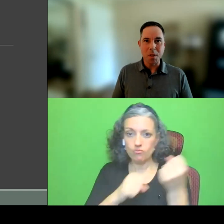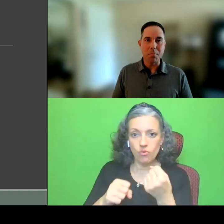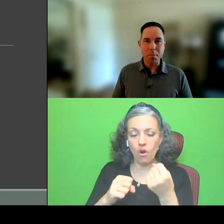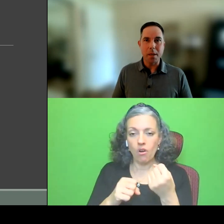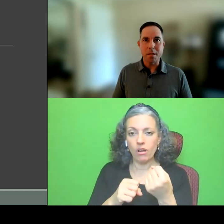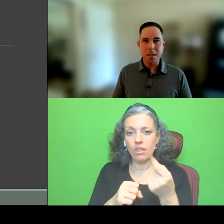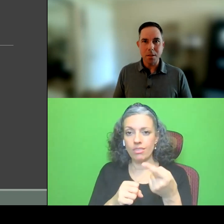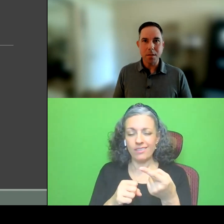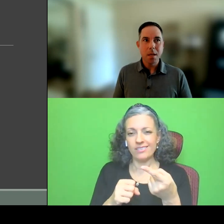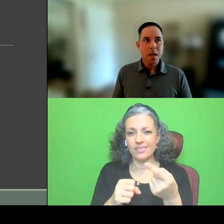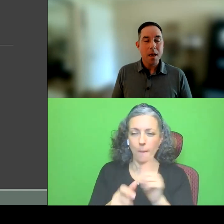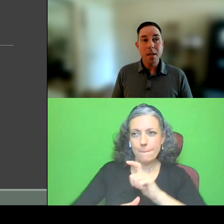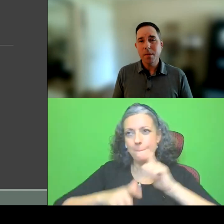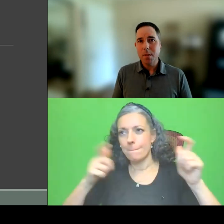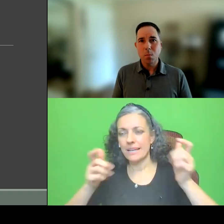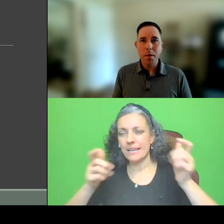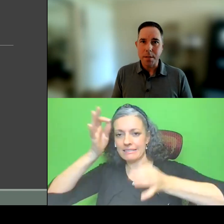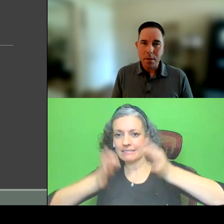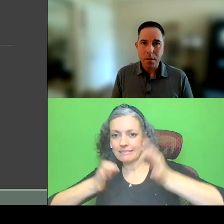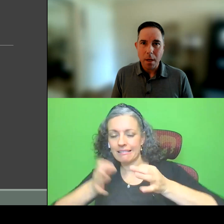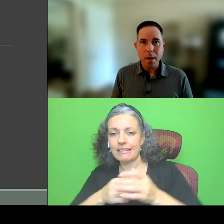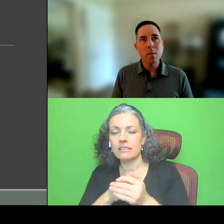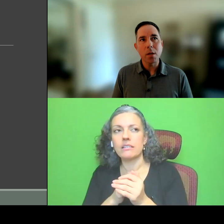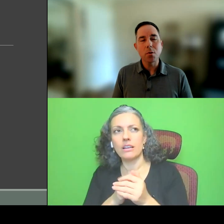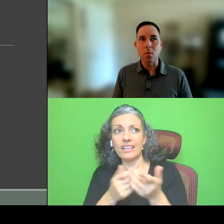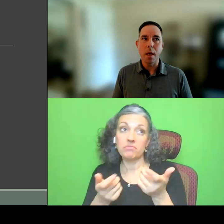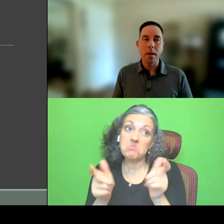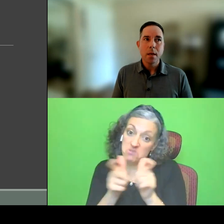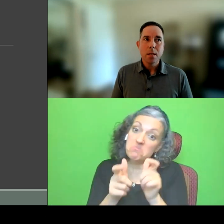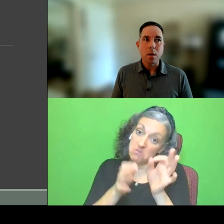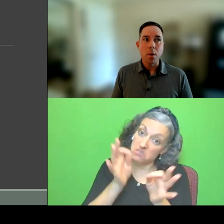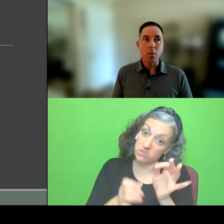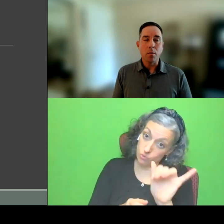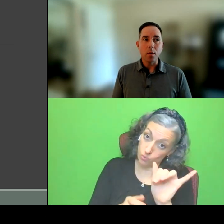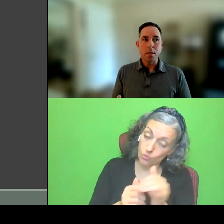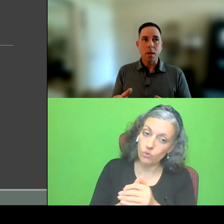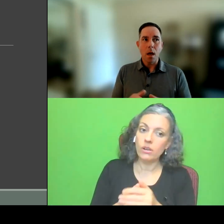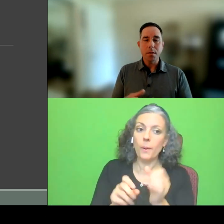really big decisions and even the small decisions, how do we make sure that someone who is not